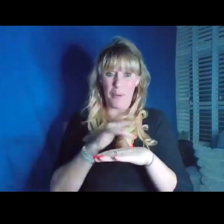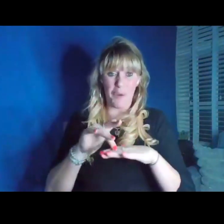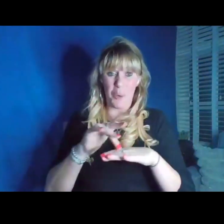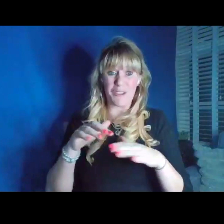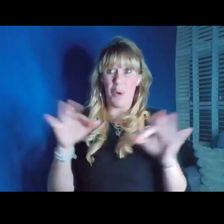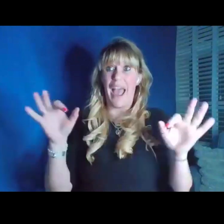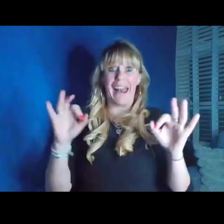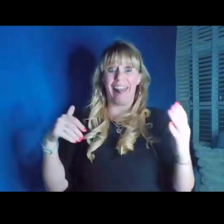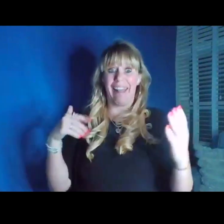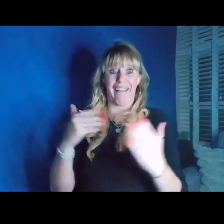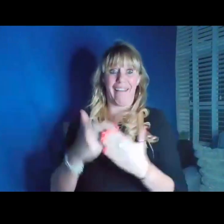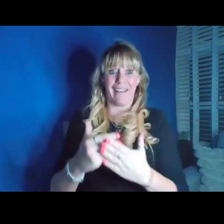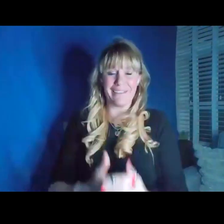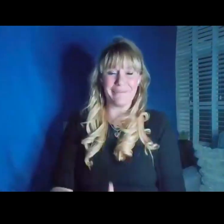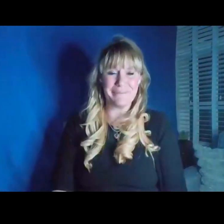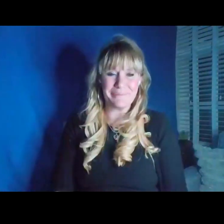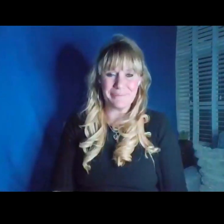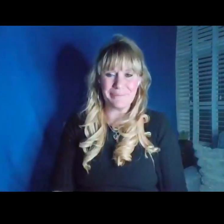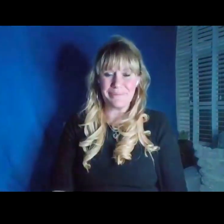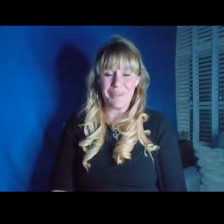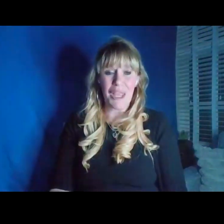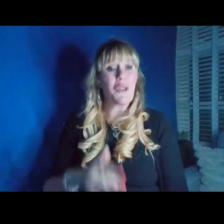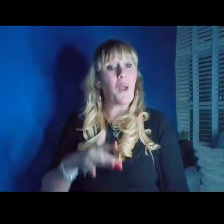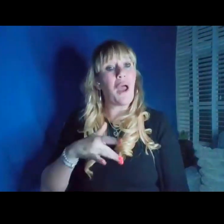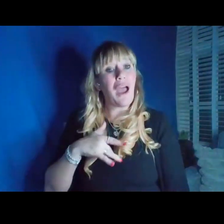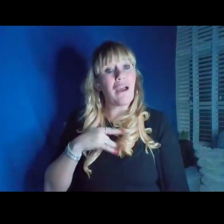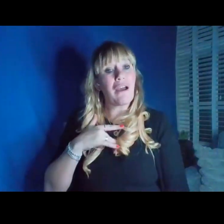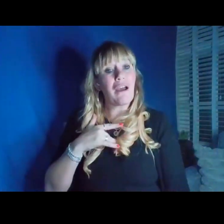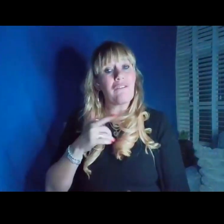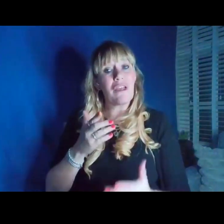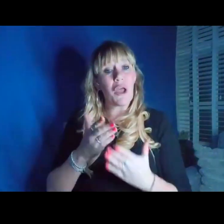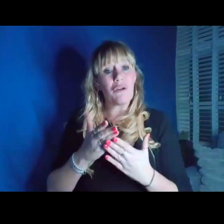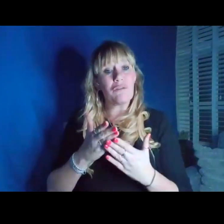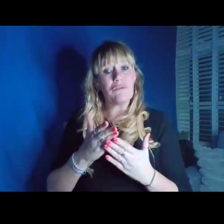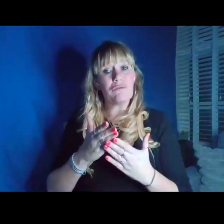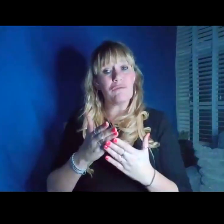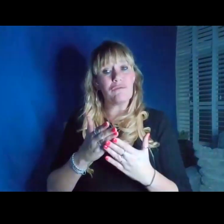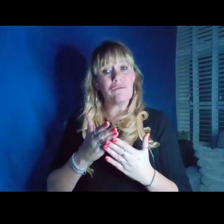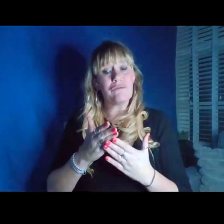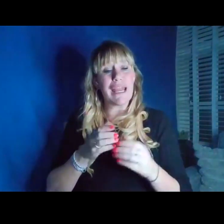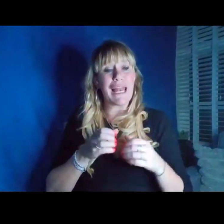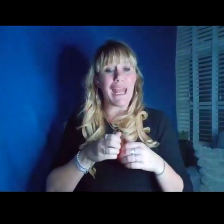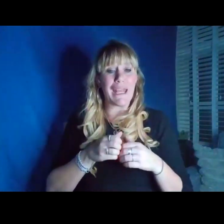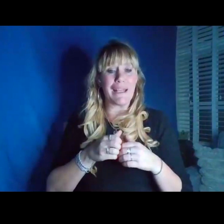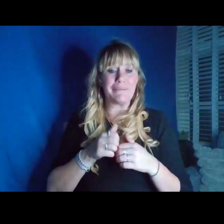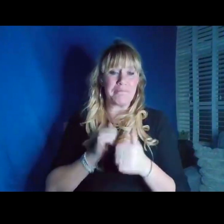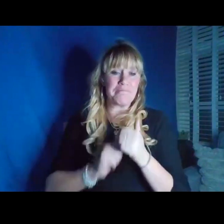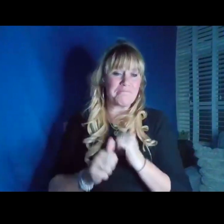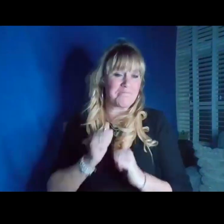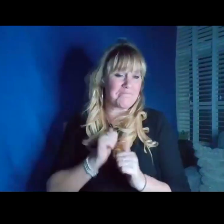So I feel very honoured that Ju asked me, and I can do these three poems for you.